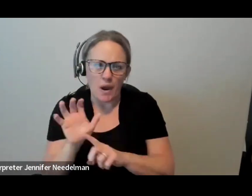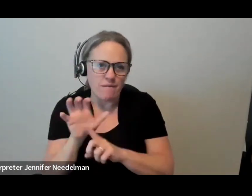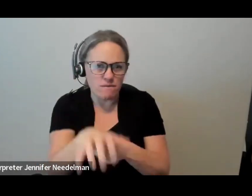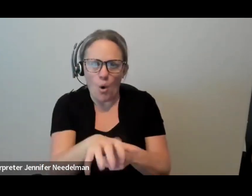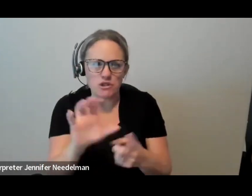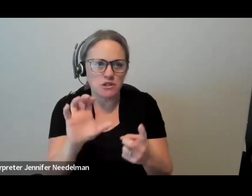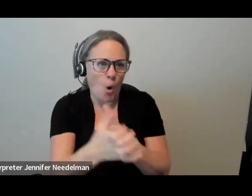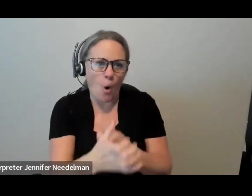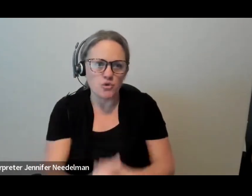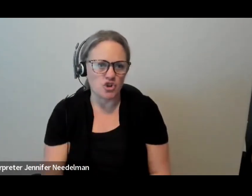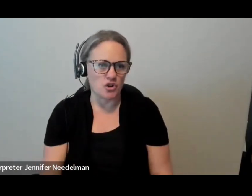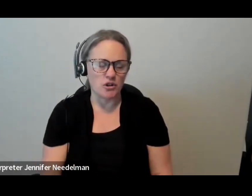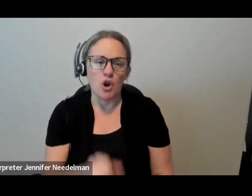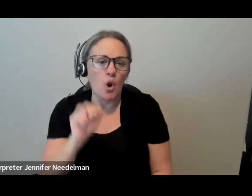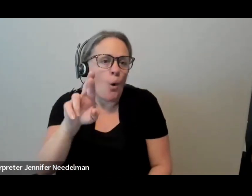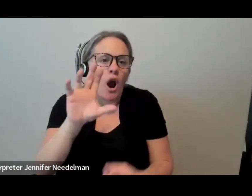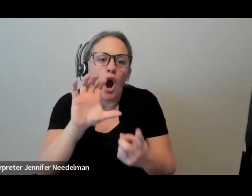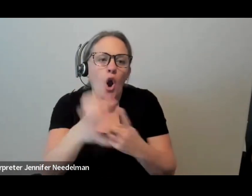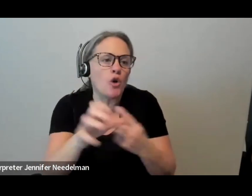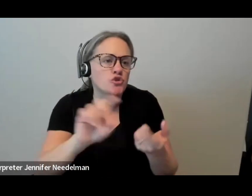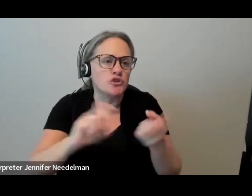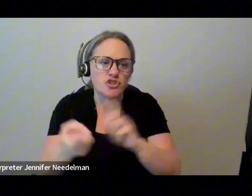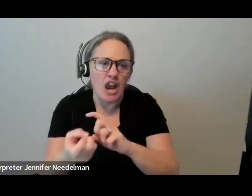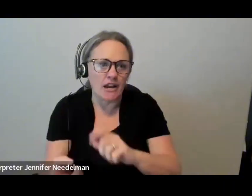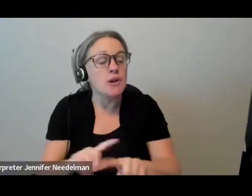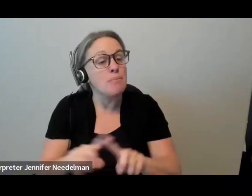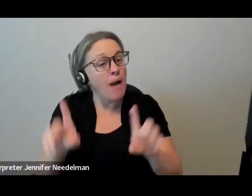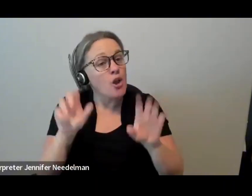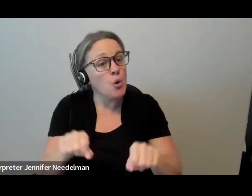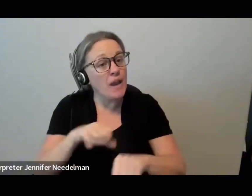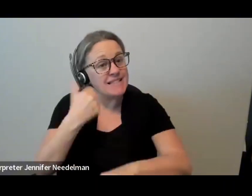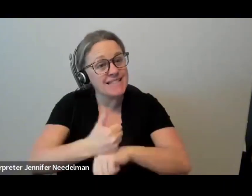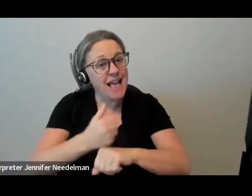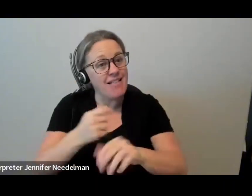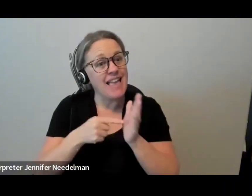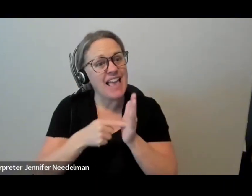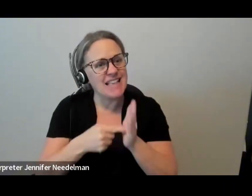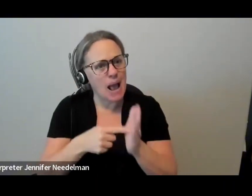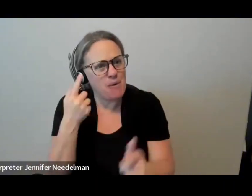or cultural change, but I think you can set the example for that change to occur.